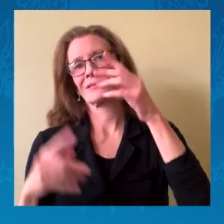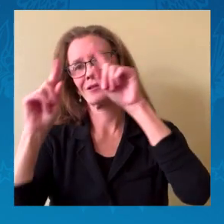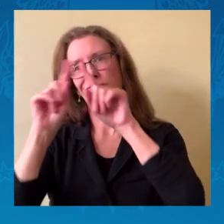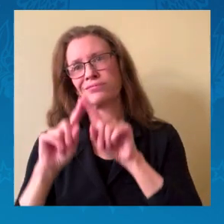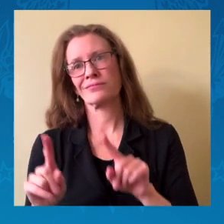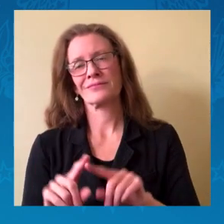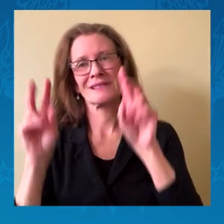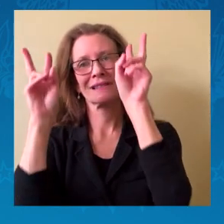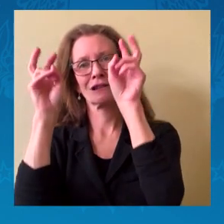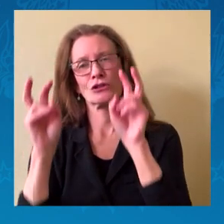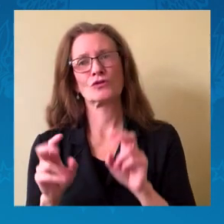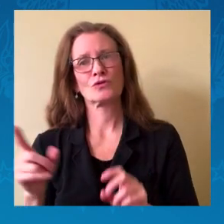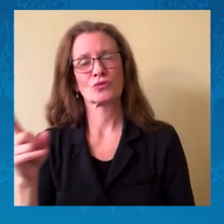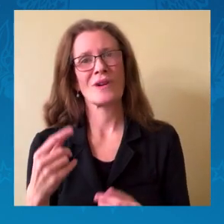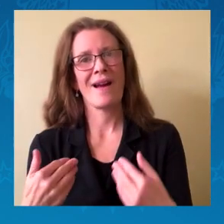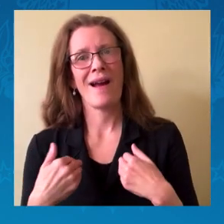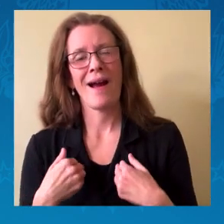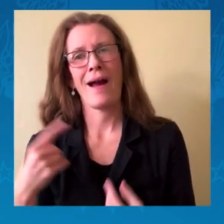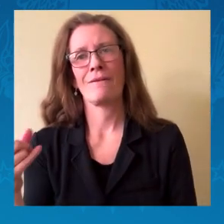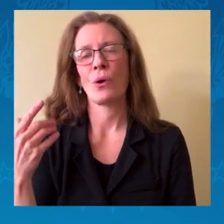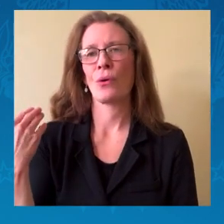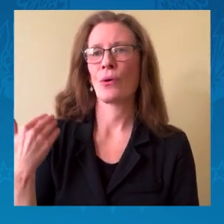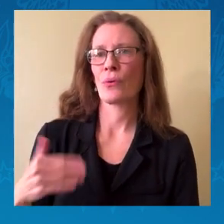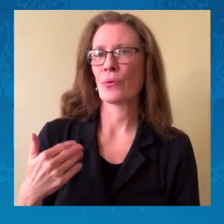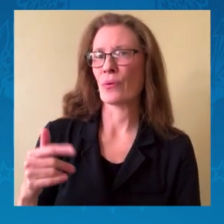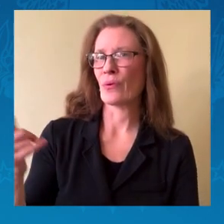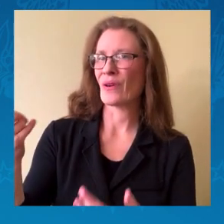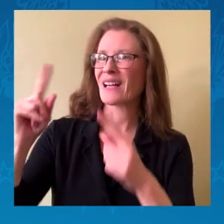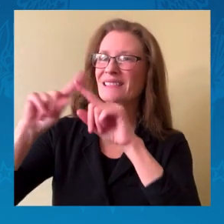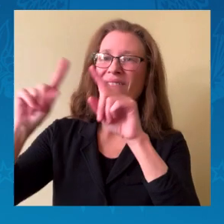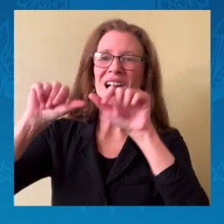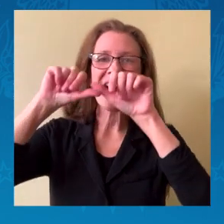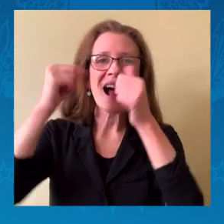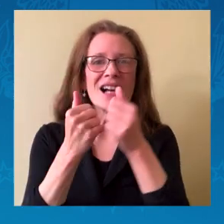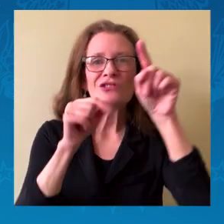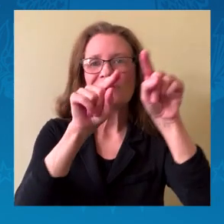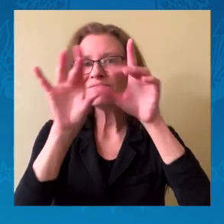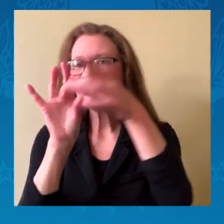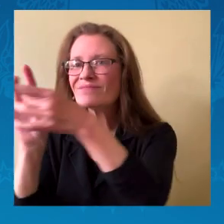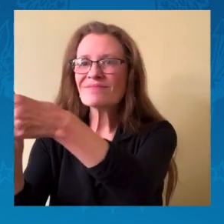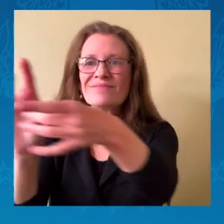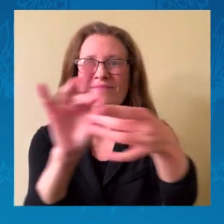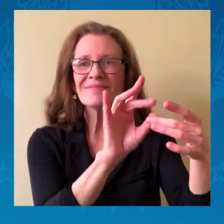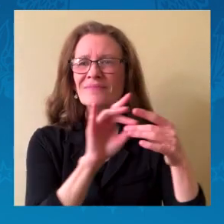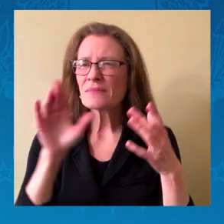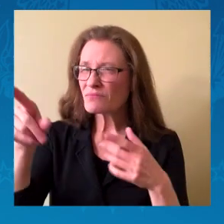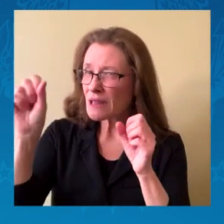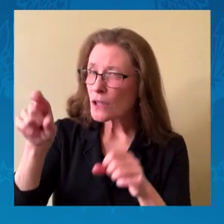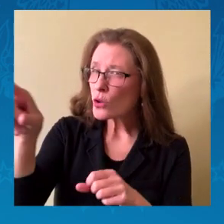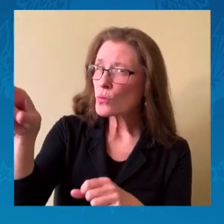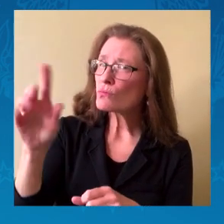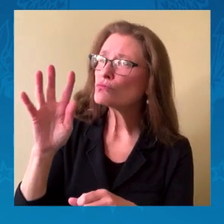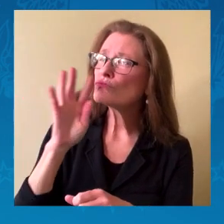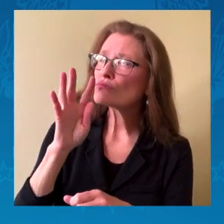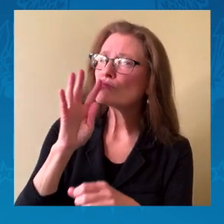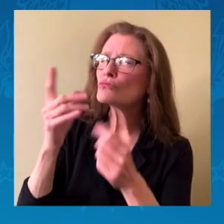So can you talk a bit about the key security agencies that you always bring together